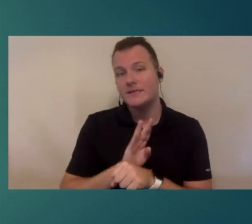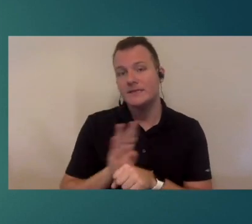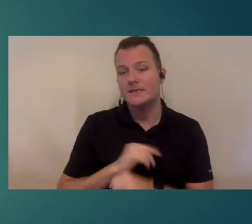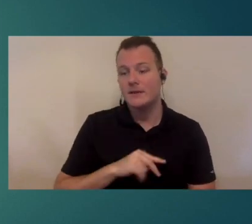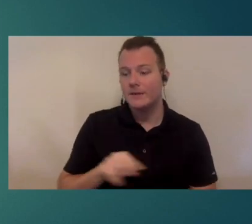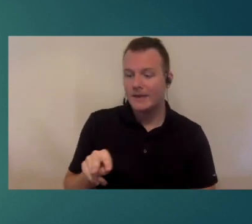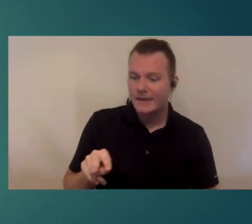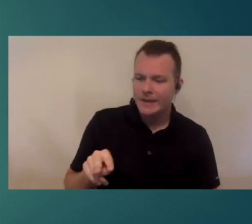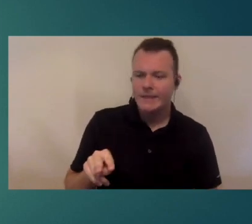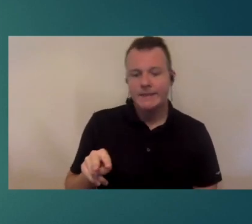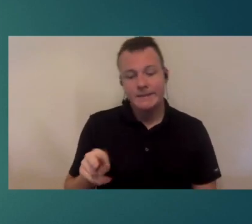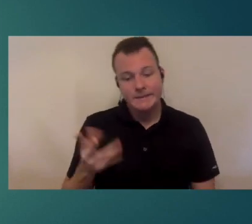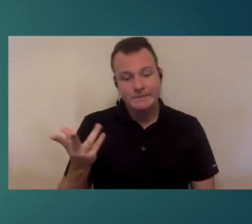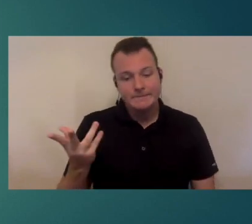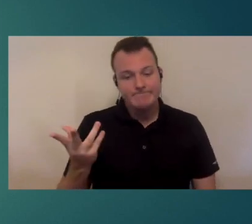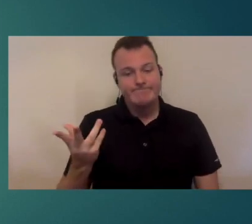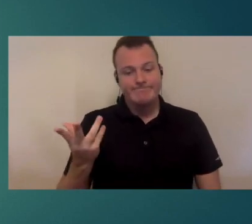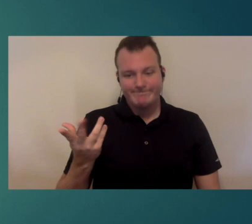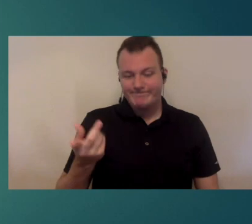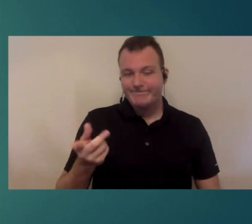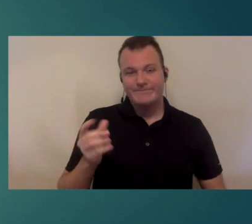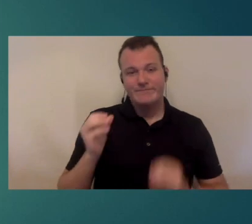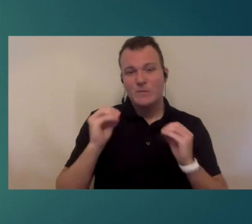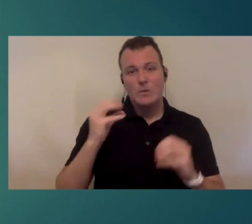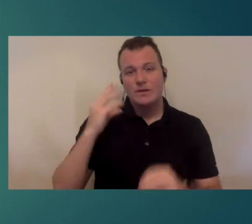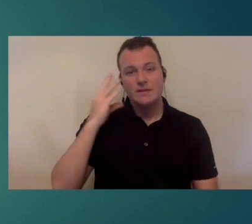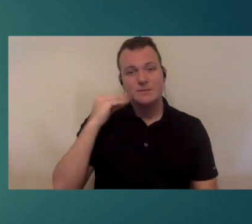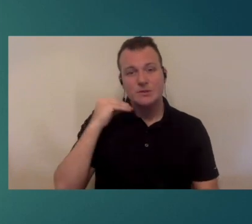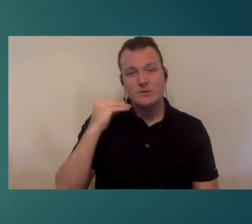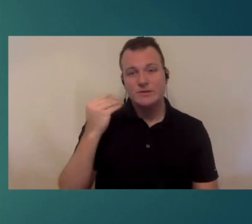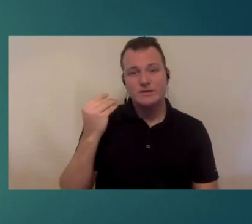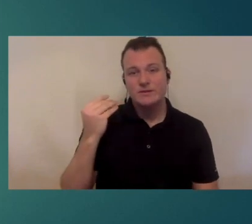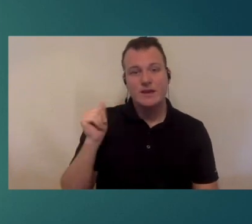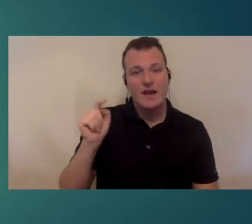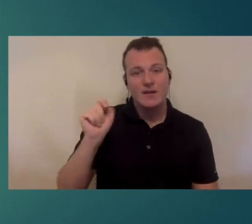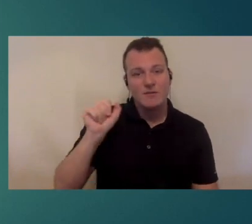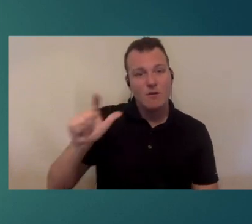I'm going to look at that, be like you have no experience whatsoever being in